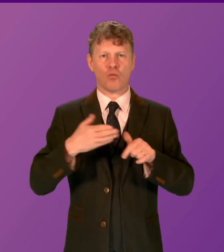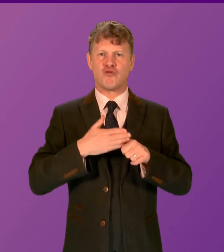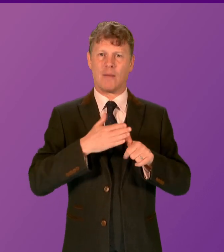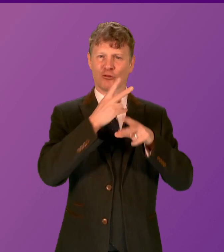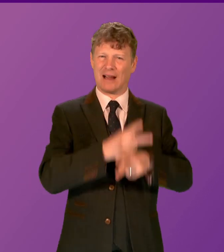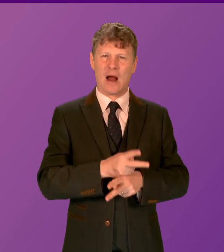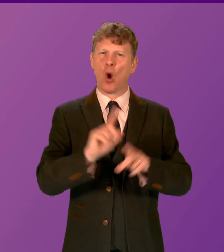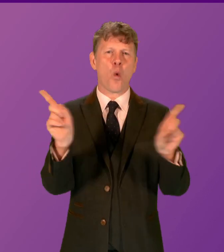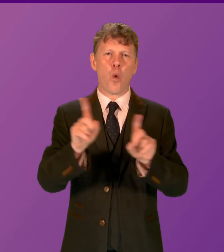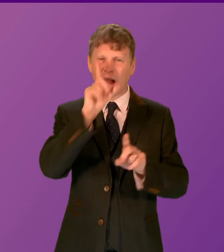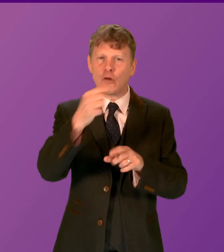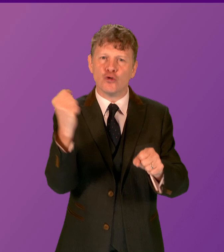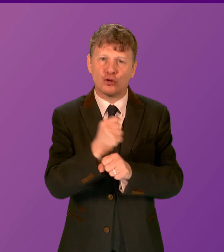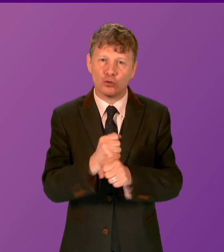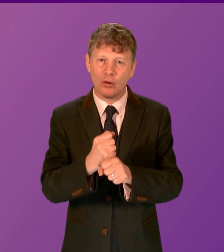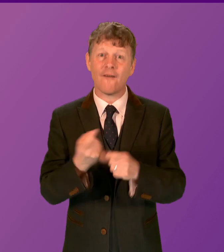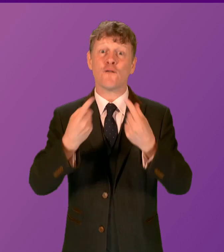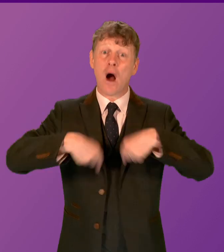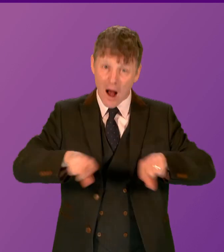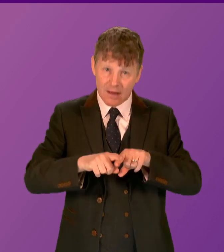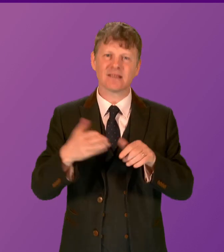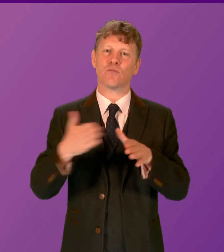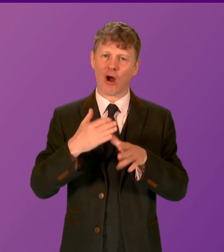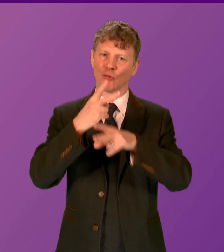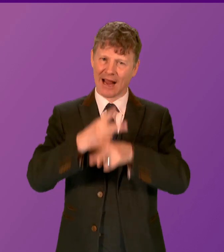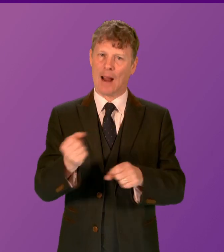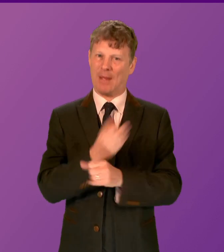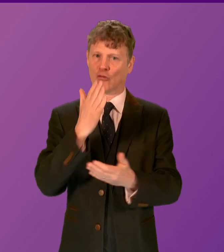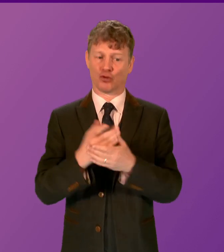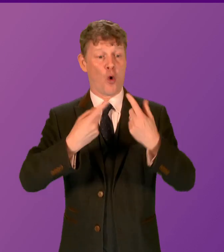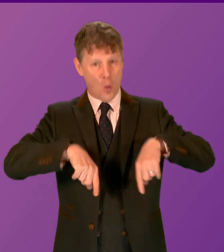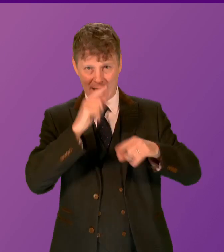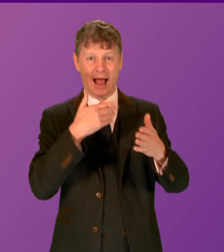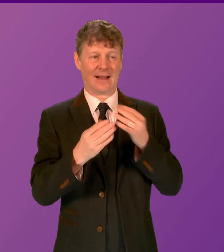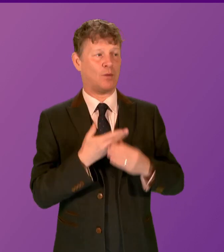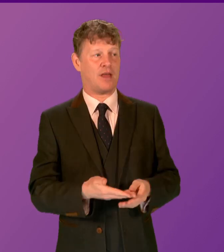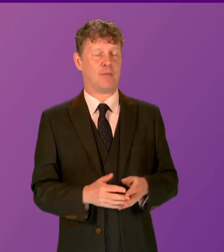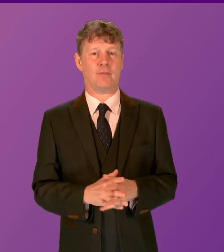What can the First Minister do for us in primary care to ensure that we can deal with those